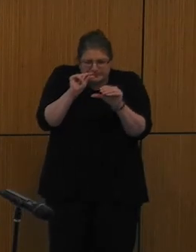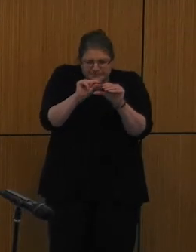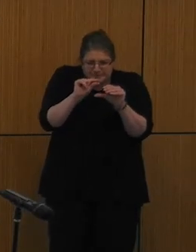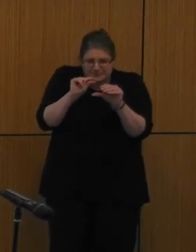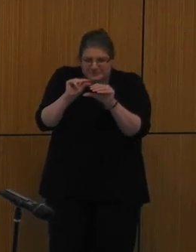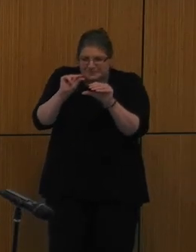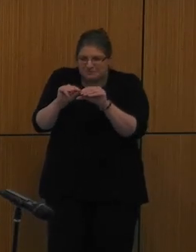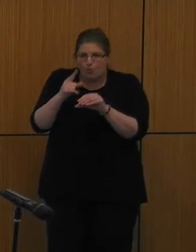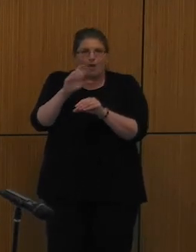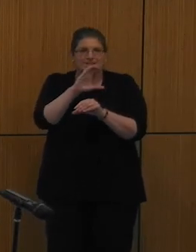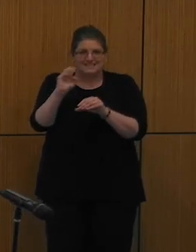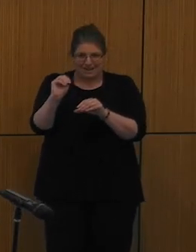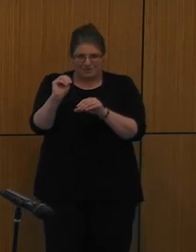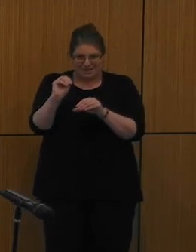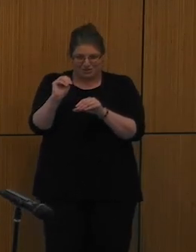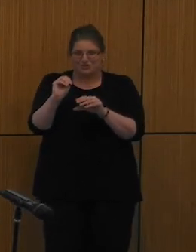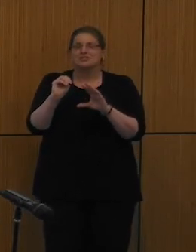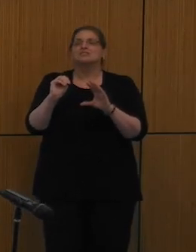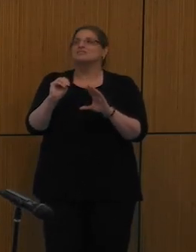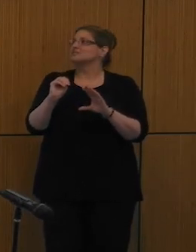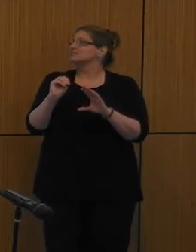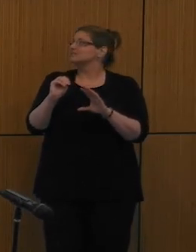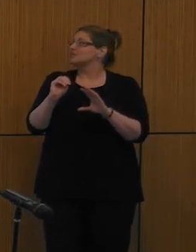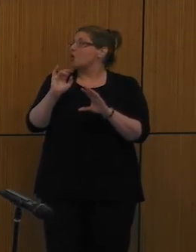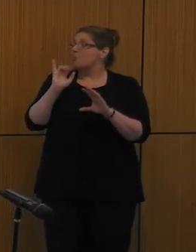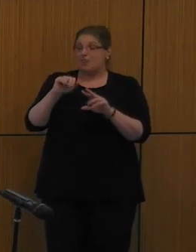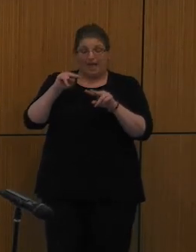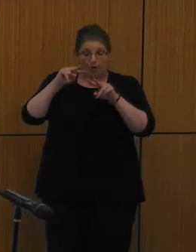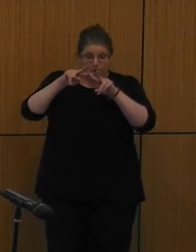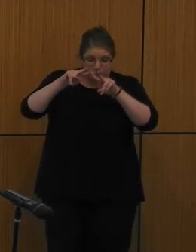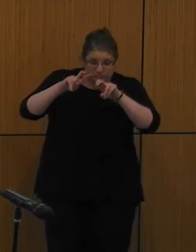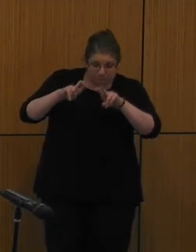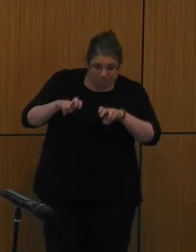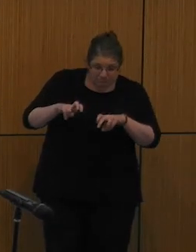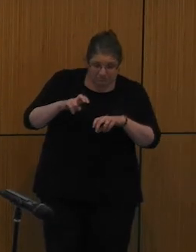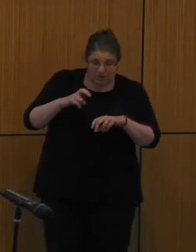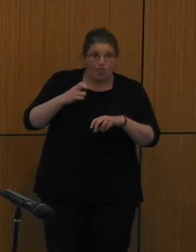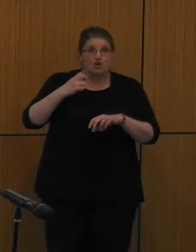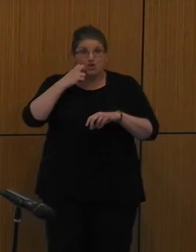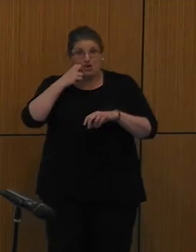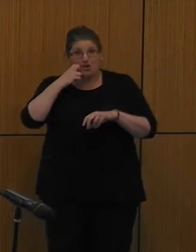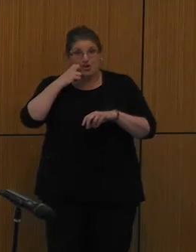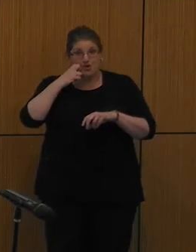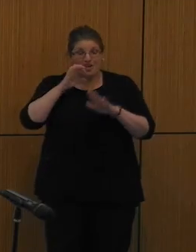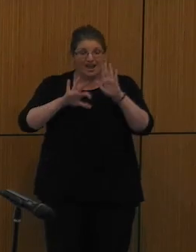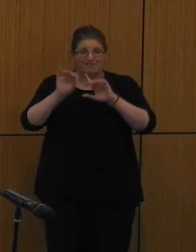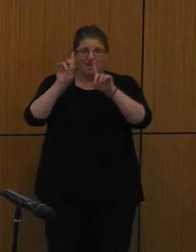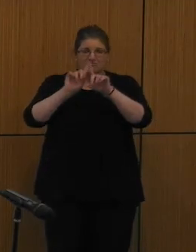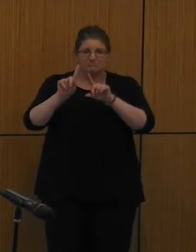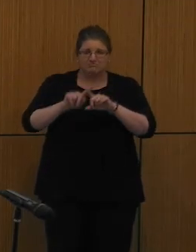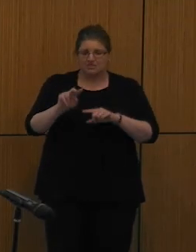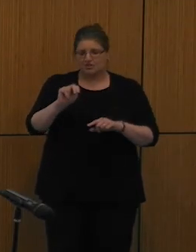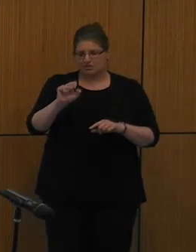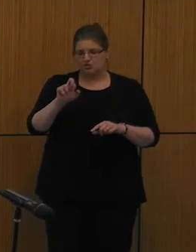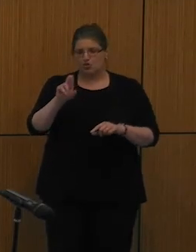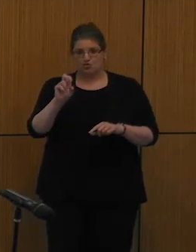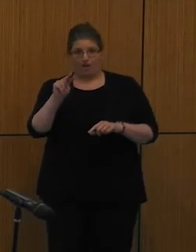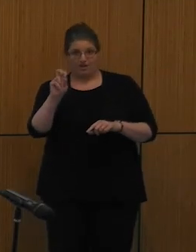And this is a machine that actually looks inside of the nerve and decides where are the different neurons next?